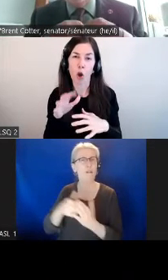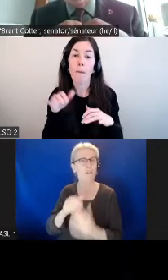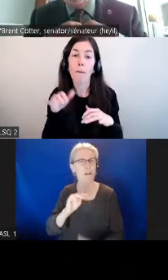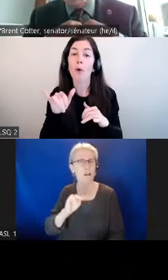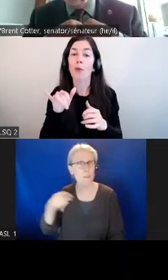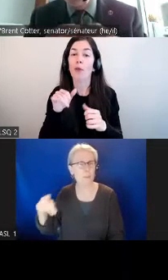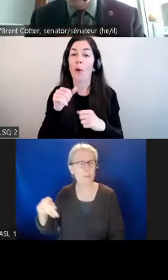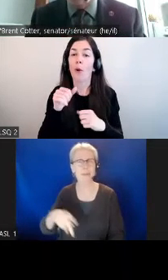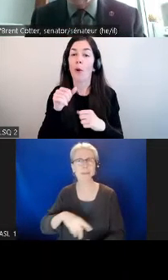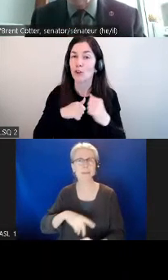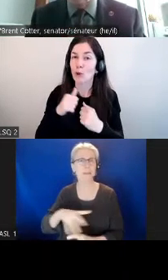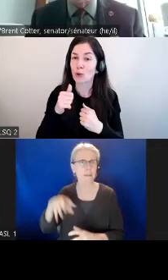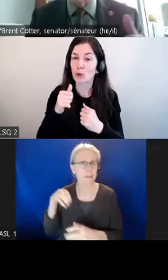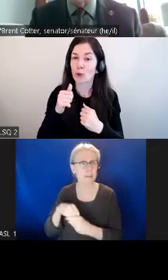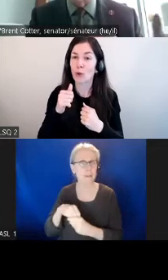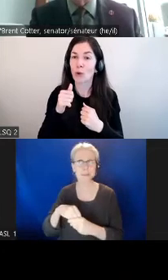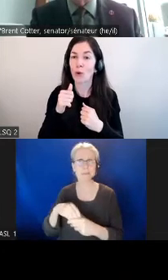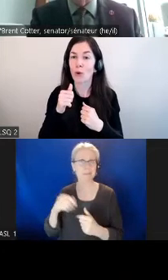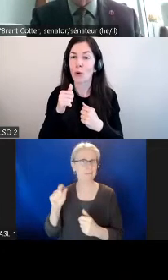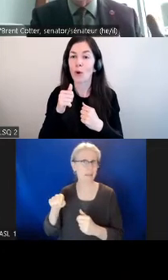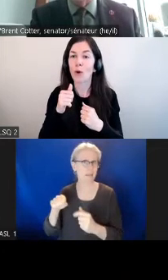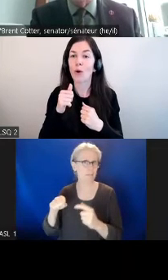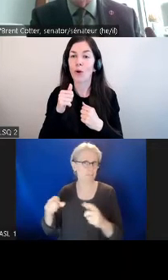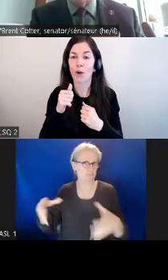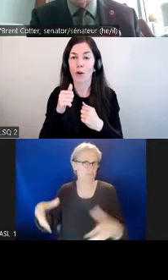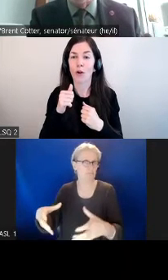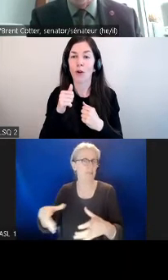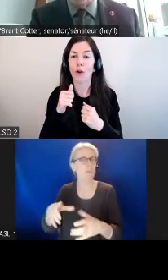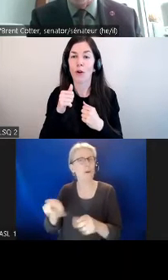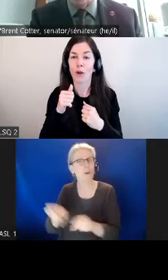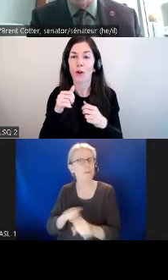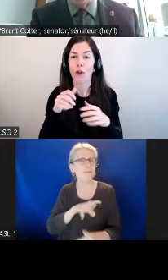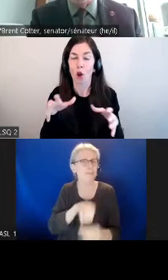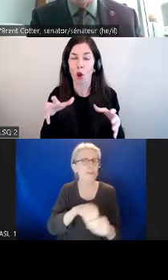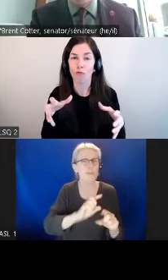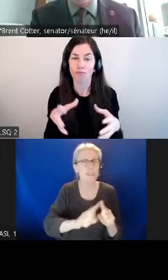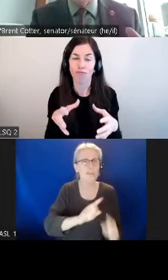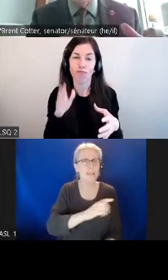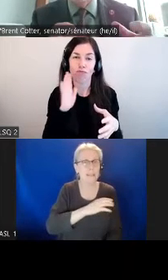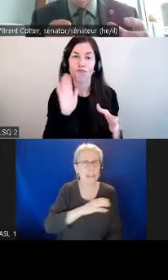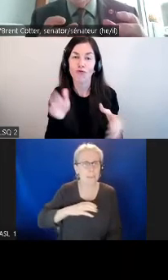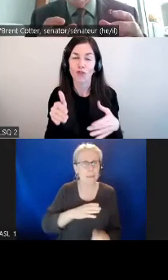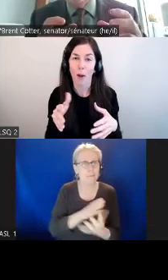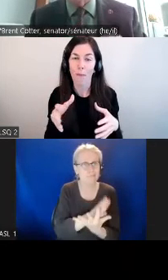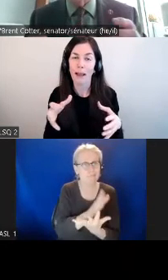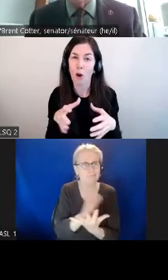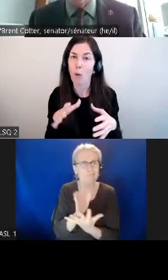NOT ONLY SIT IN THE HOUSE OF COMMONS, BUT THEY ALSO SIT ON VARIOUS COMMITTEES AND ONE